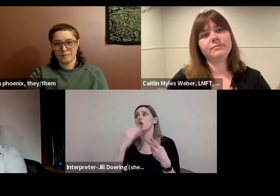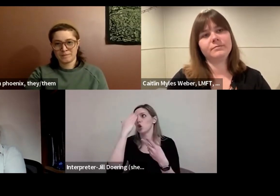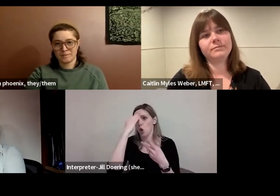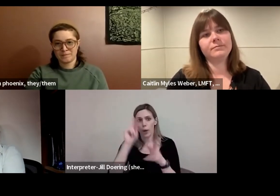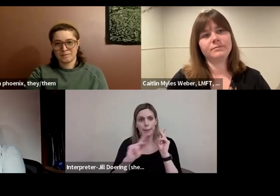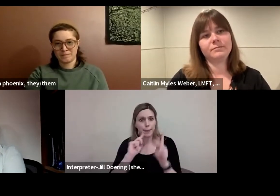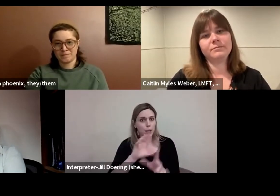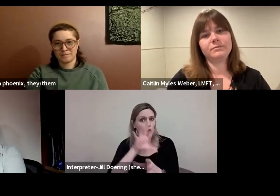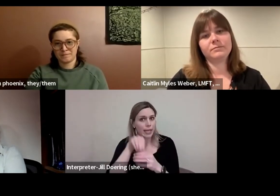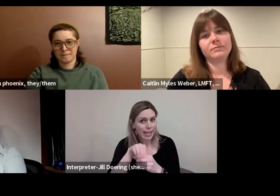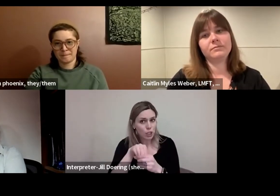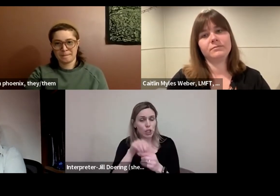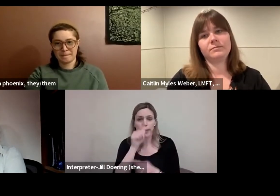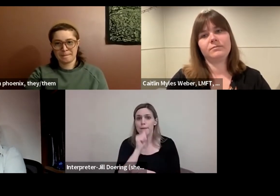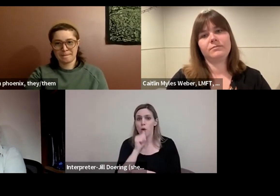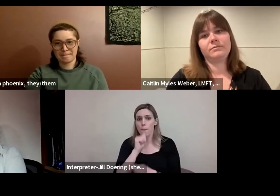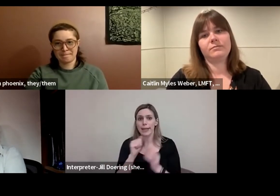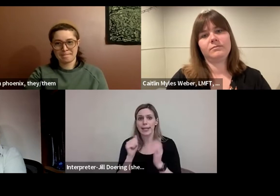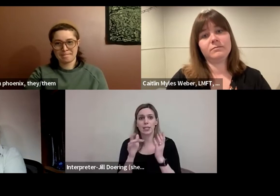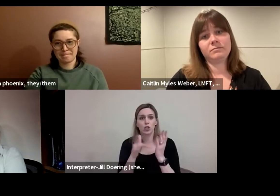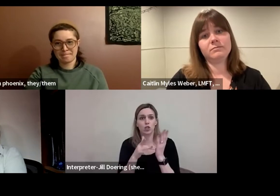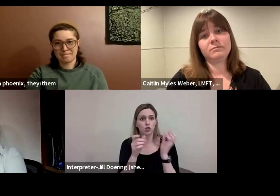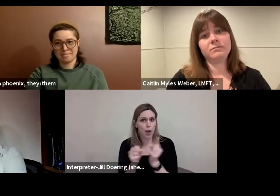that may not be in their best interest for the long run?